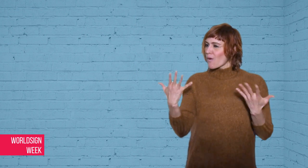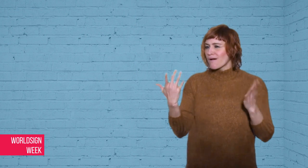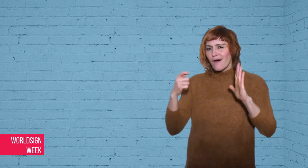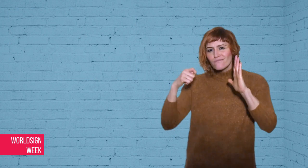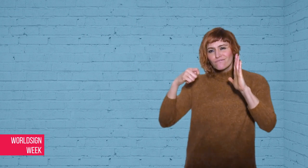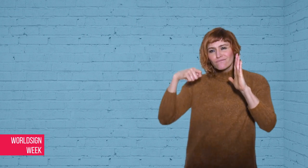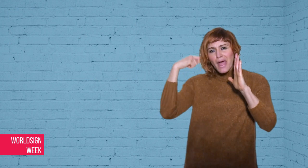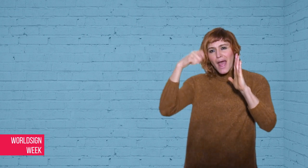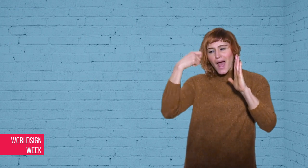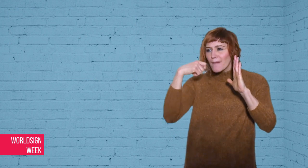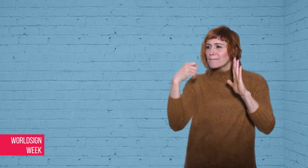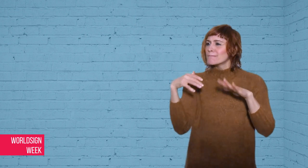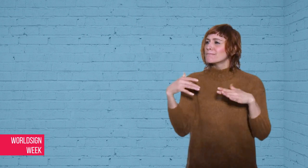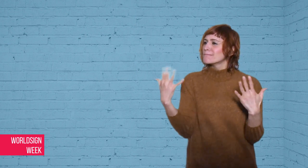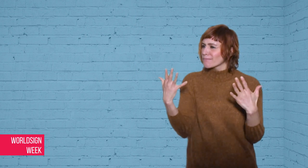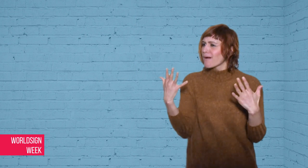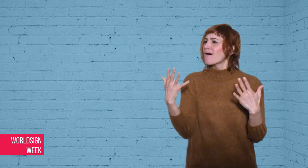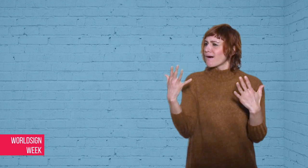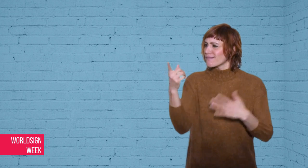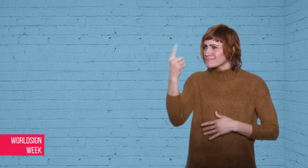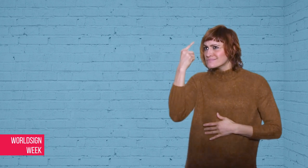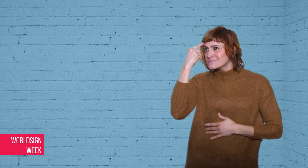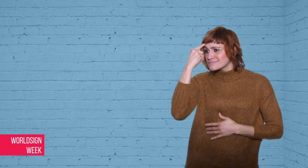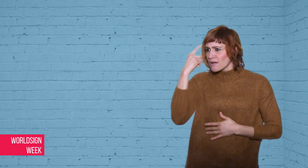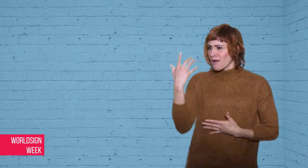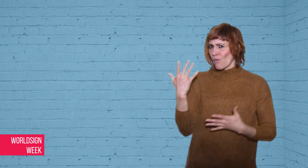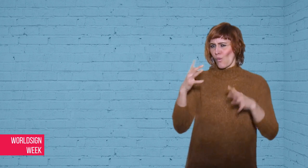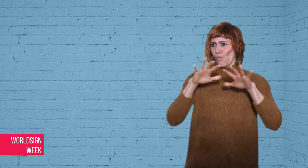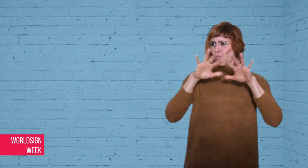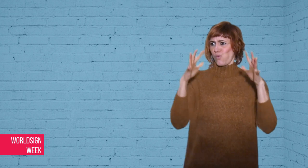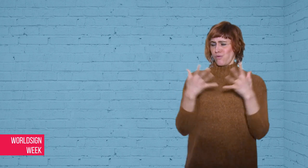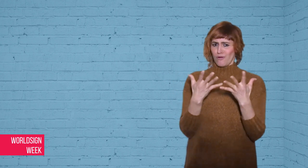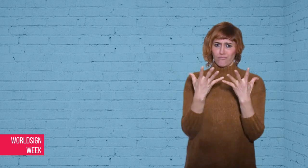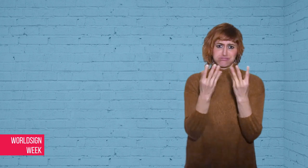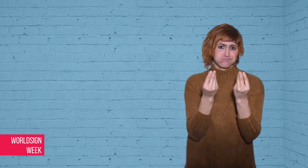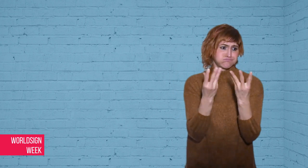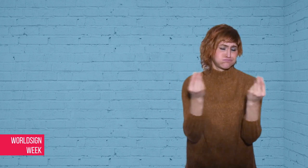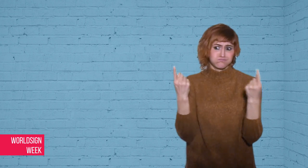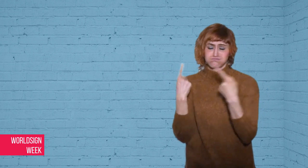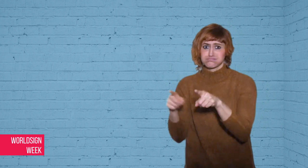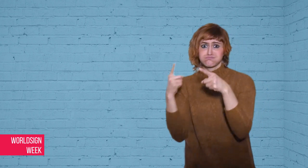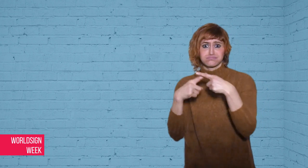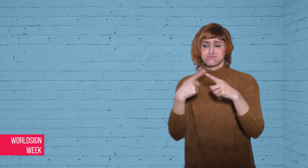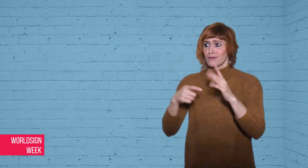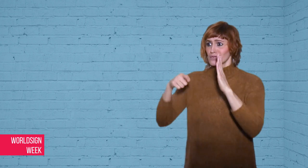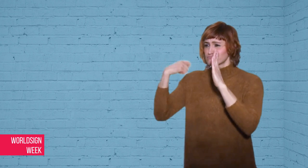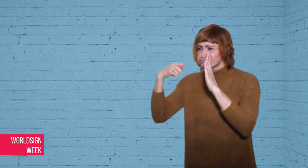Entertainment news: Movies are being made